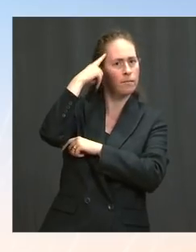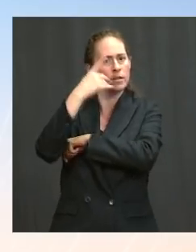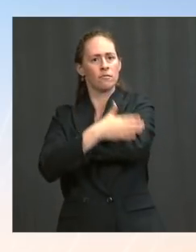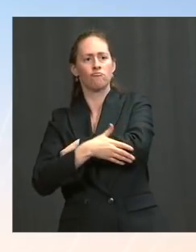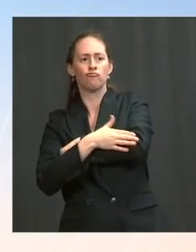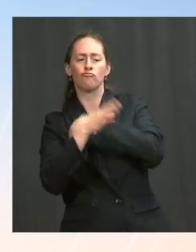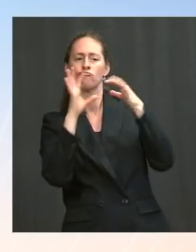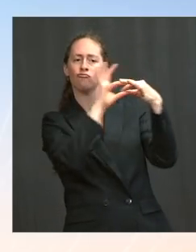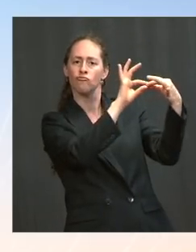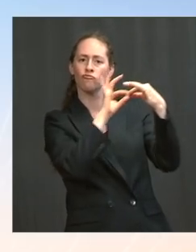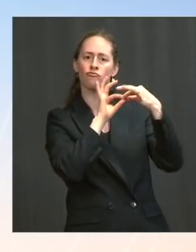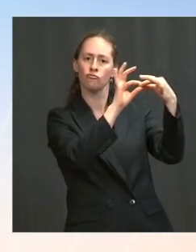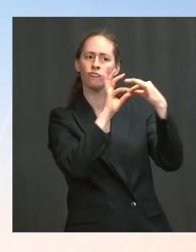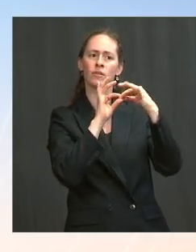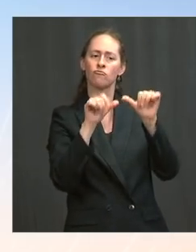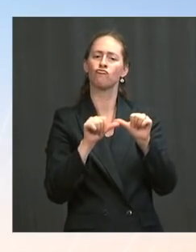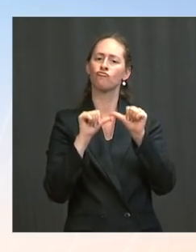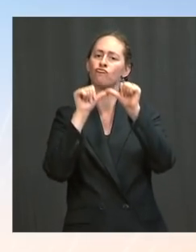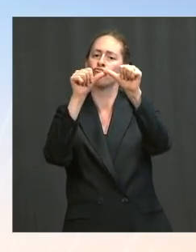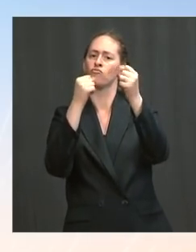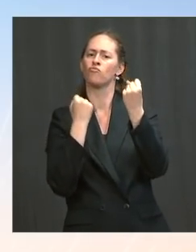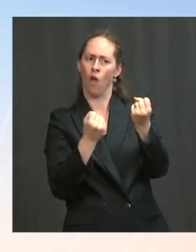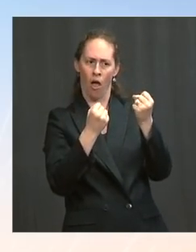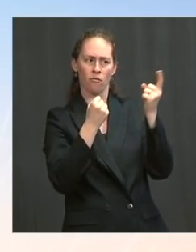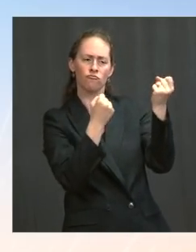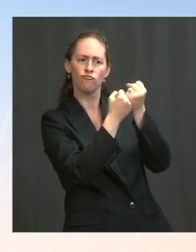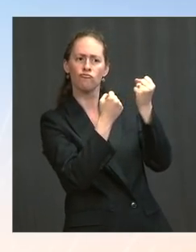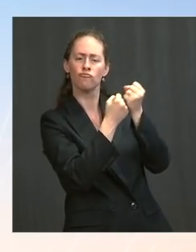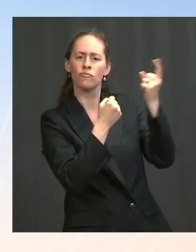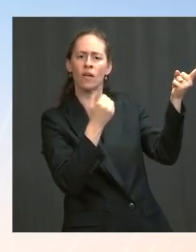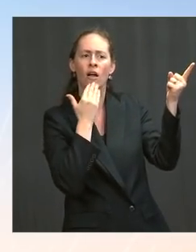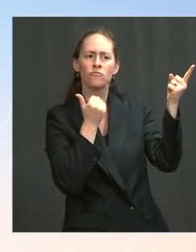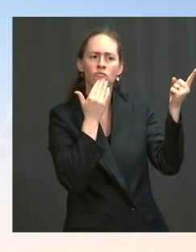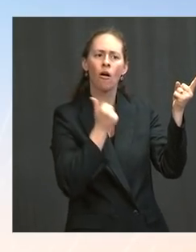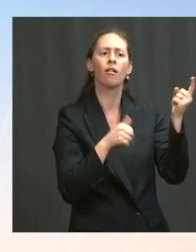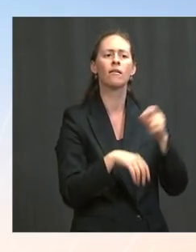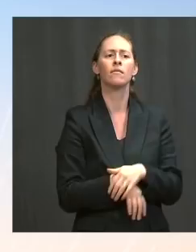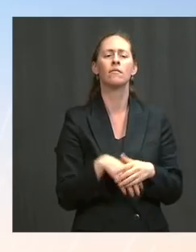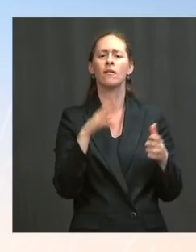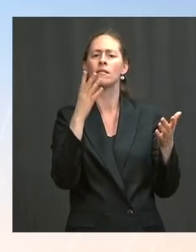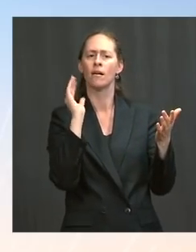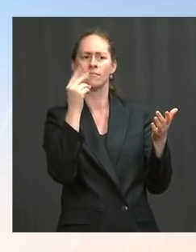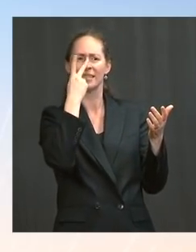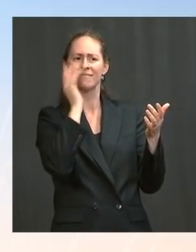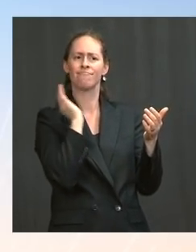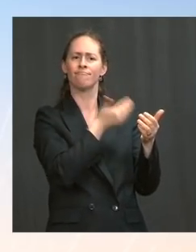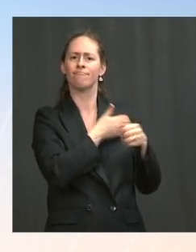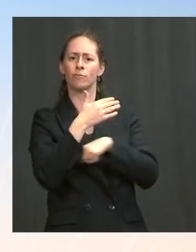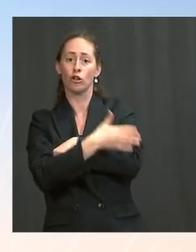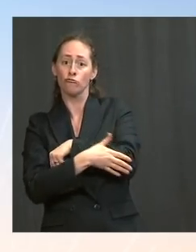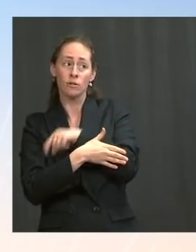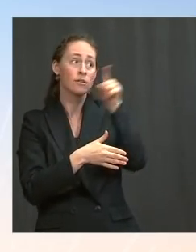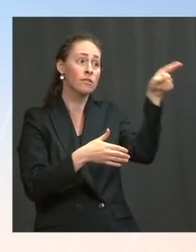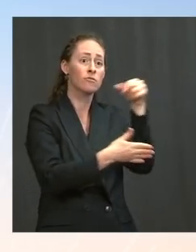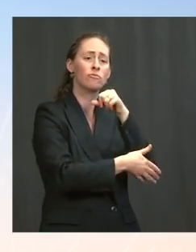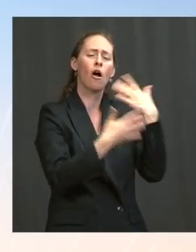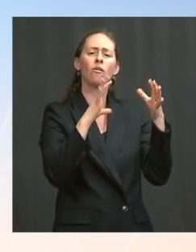The visit is also an opportunity to highlight the deep ties and enduring partnerships between our nations, as well as a chance for the leaders to compare notes